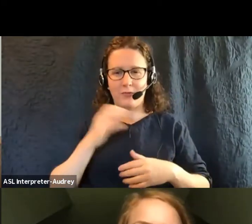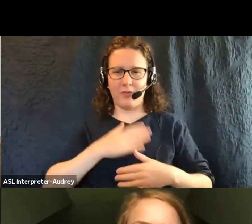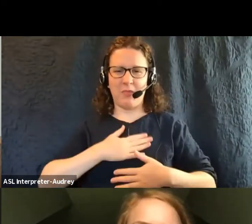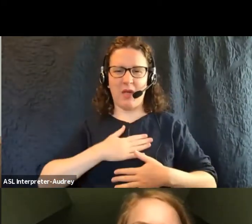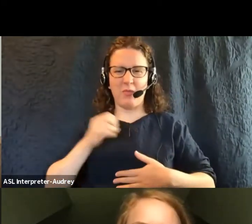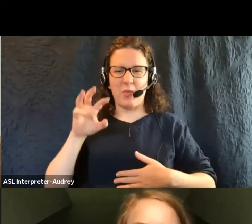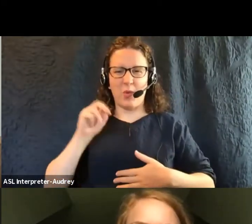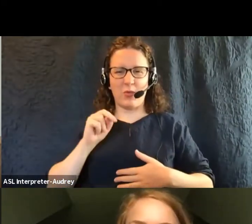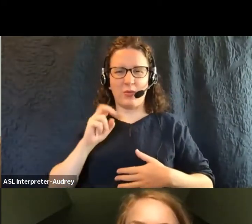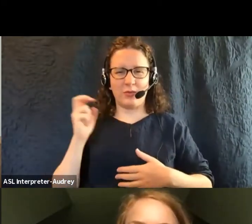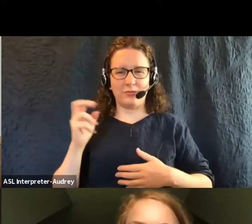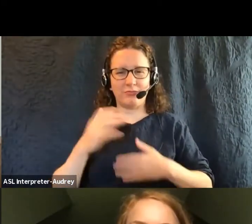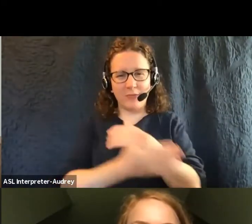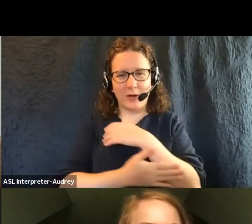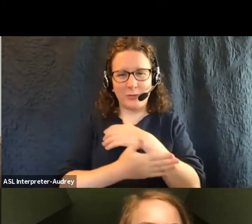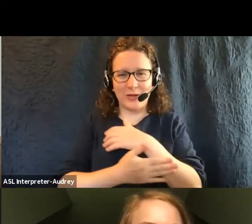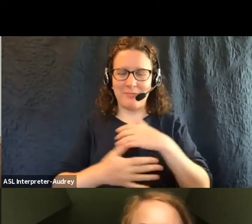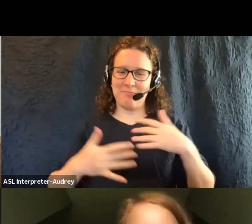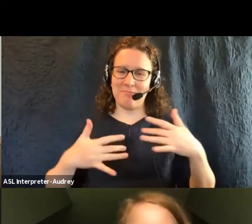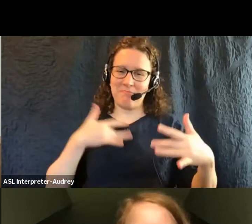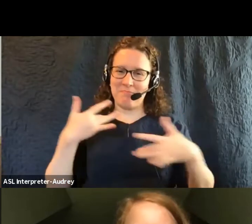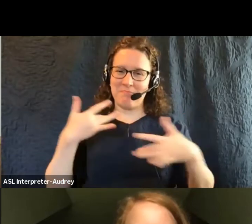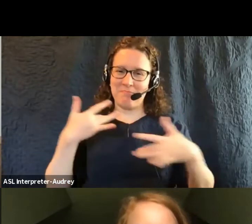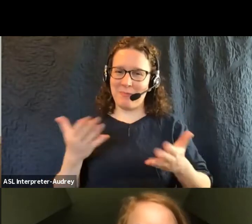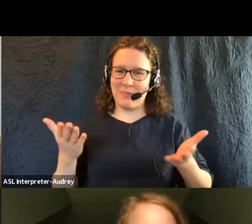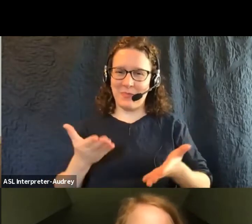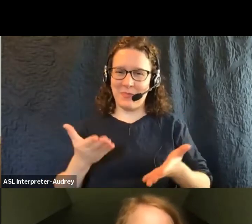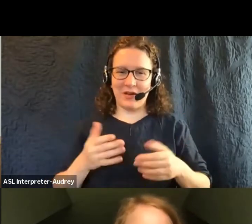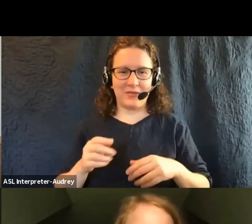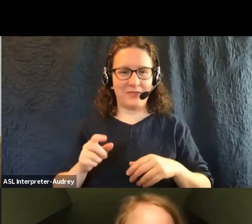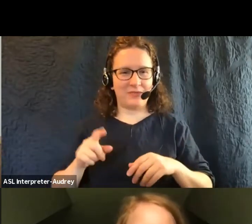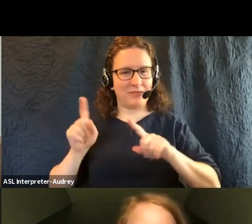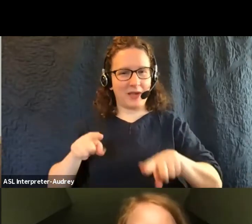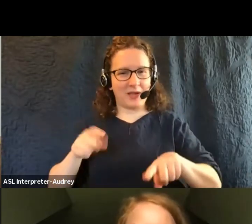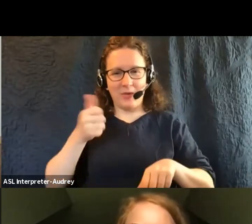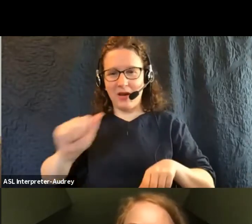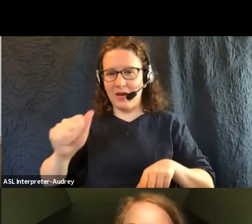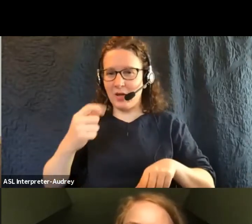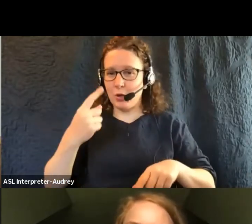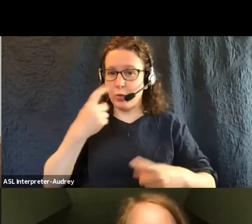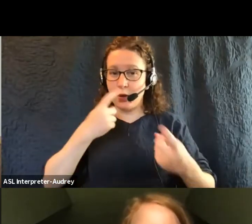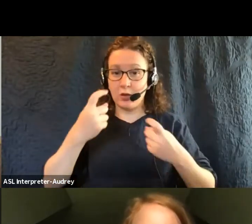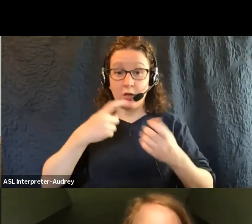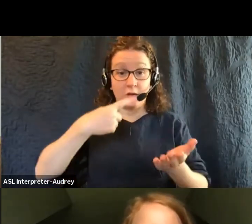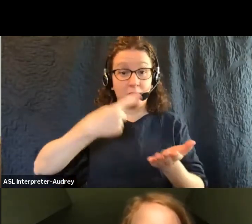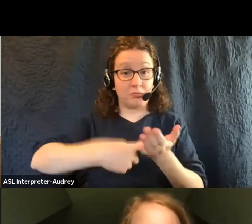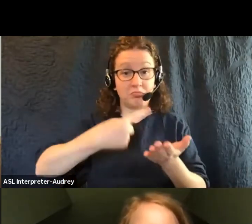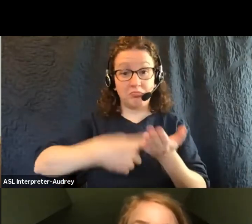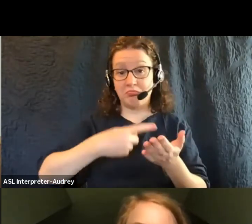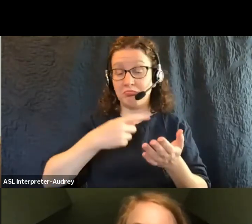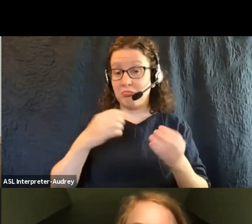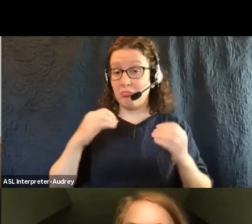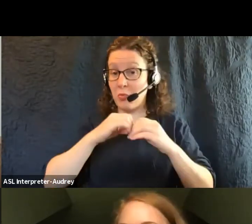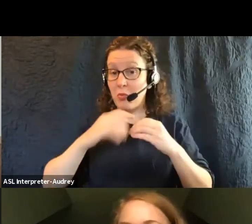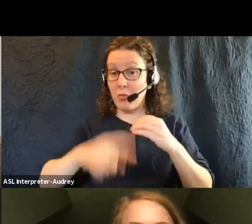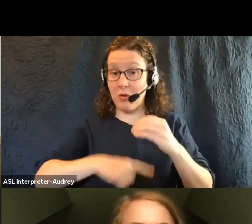I am excited to be here, answer any questions and discuss a little bit more about my experiences